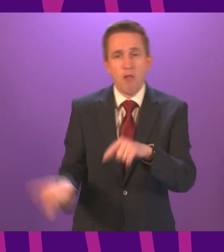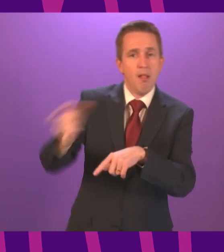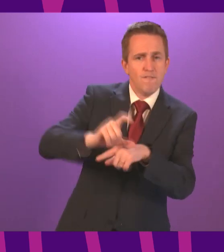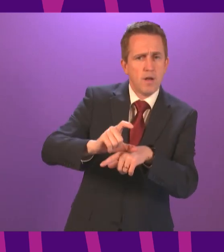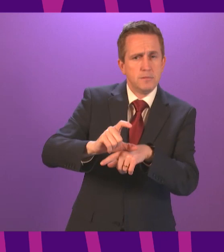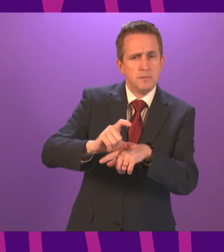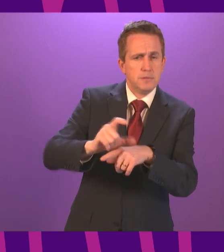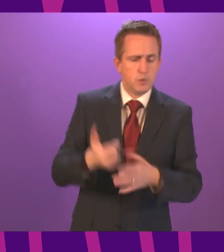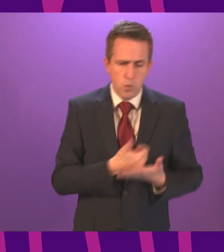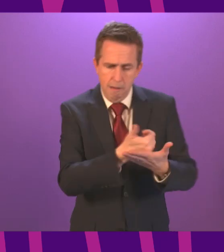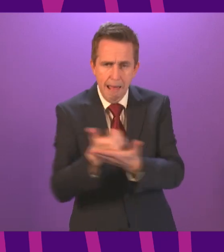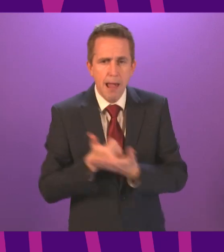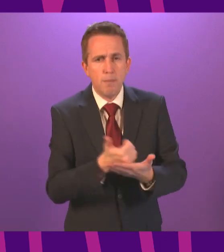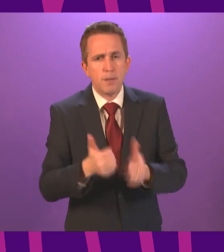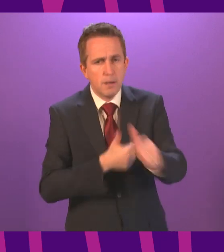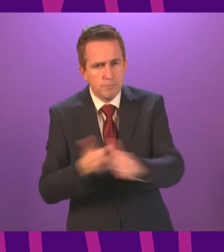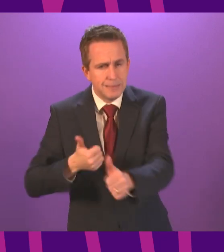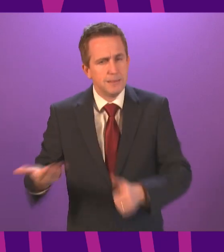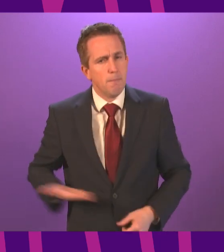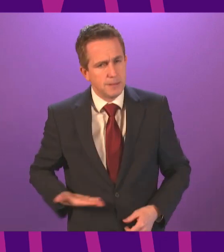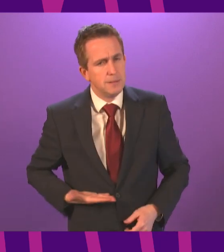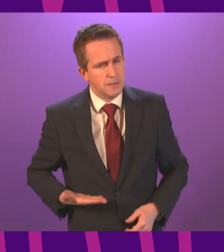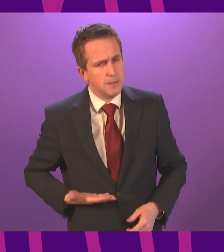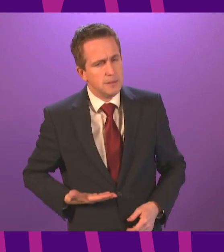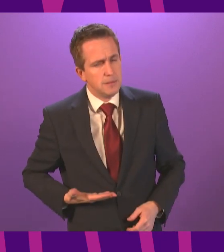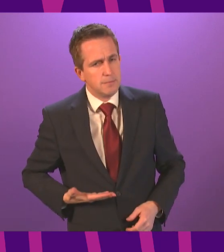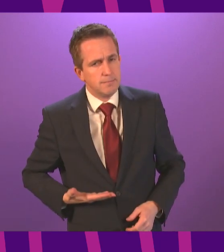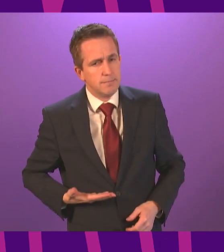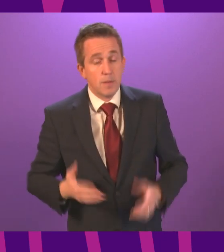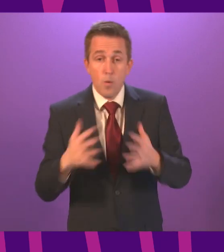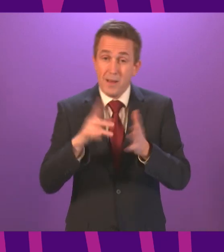where it thinks that that is necessary. West Lothian will also have a share of the £15